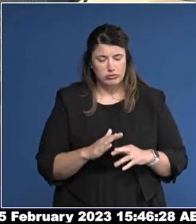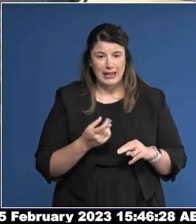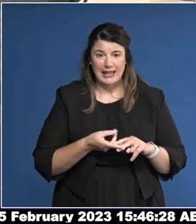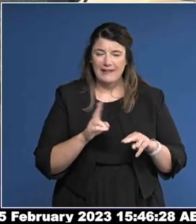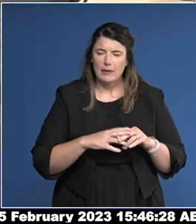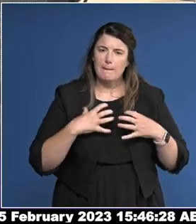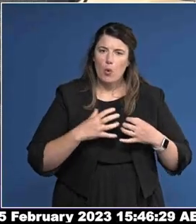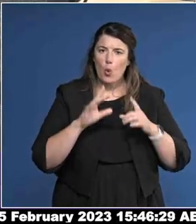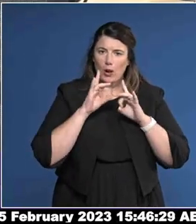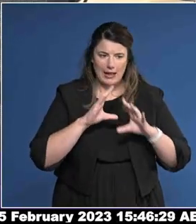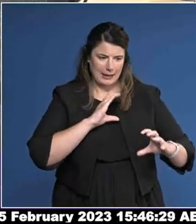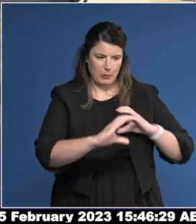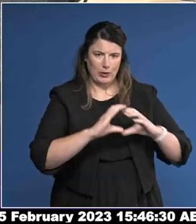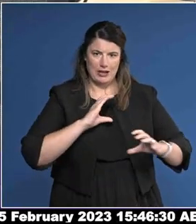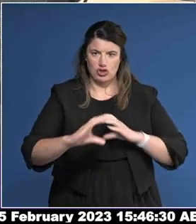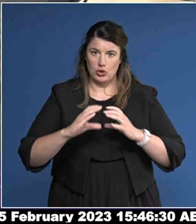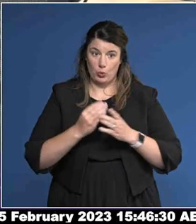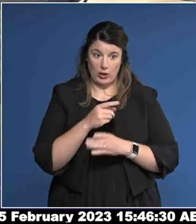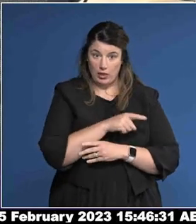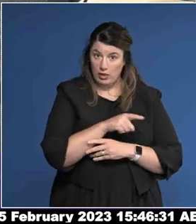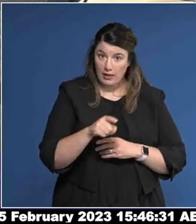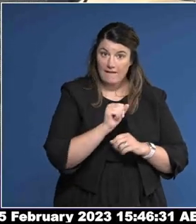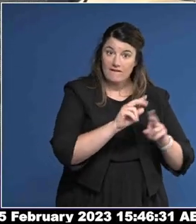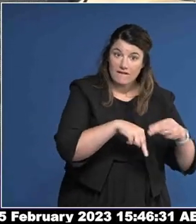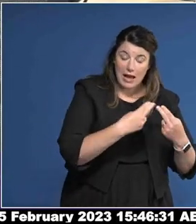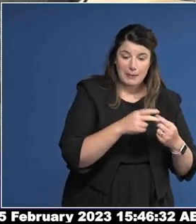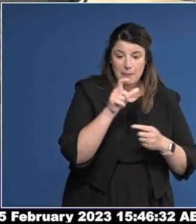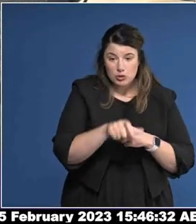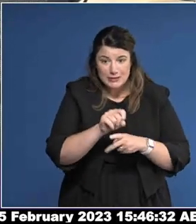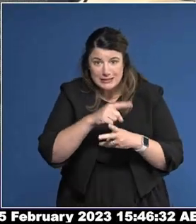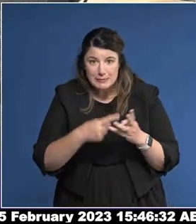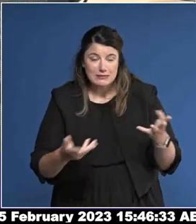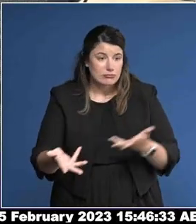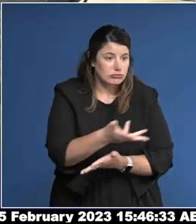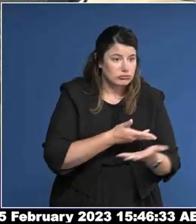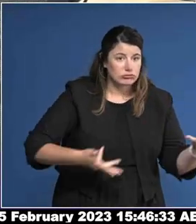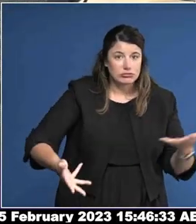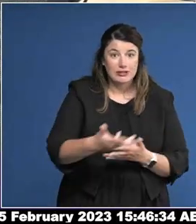disability and/or their supporters and if service agreements were clearer and presented